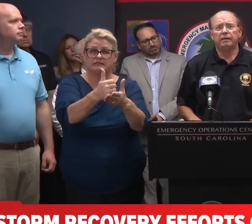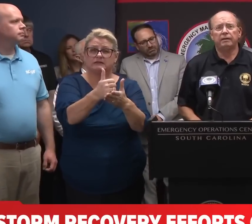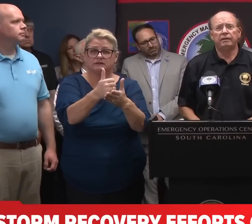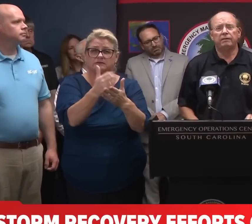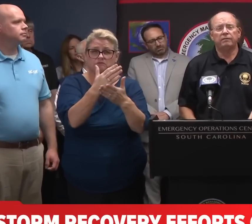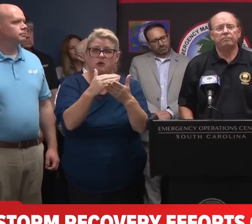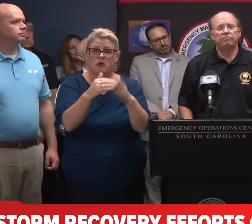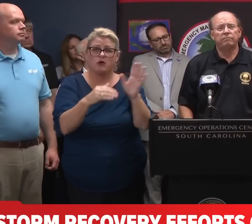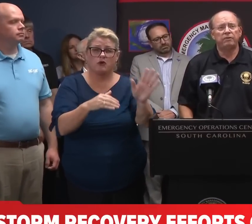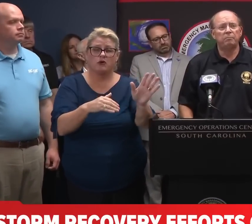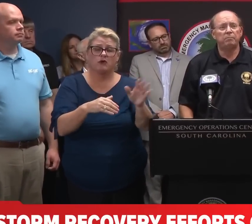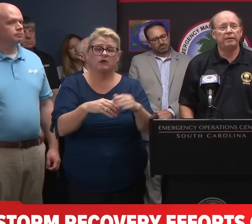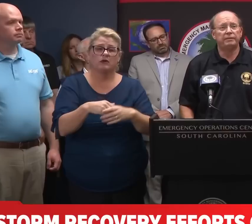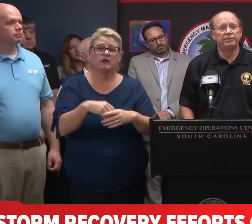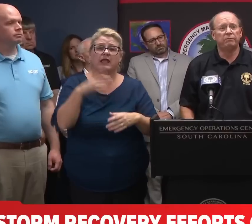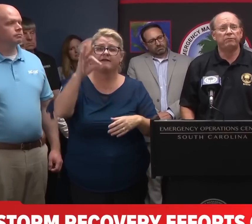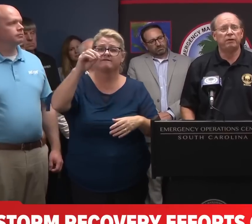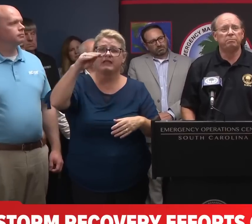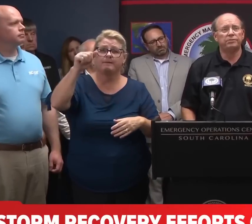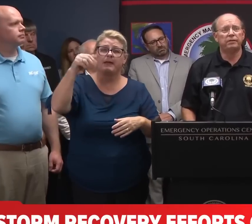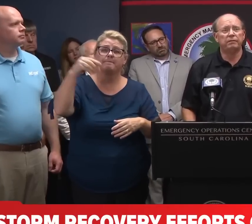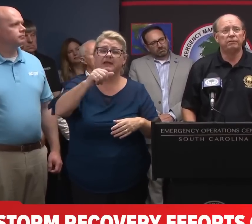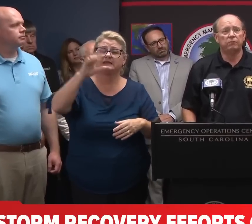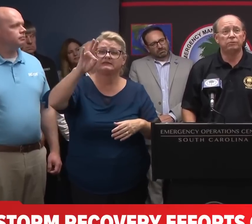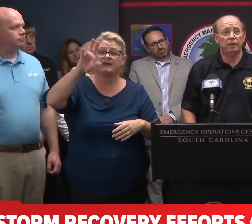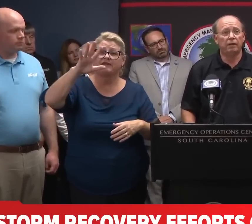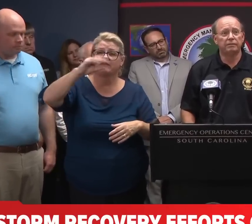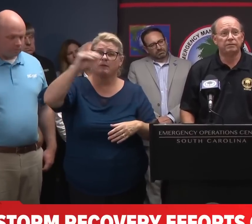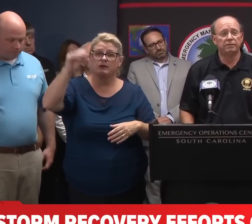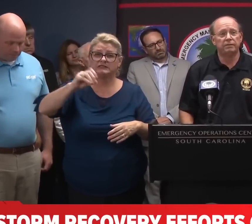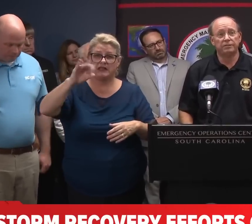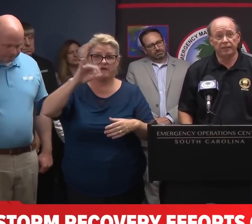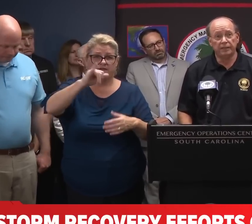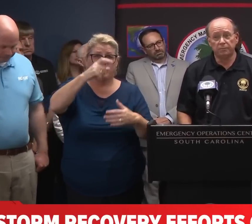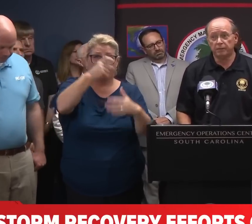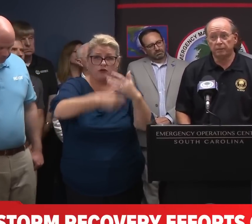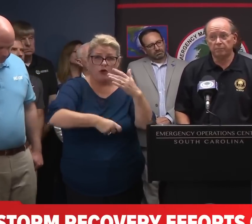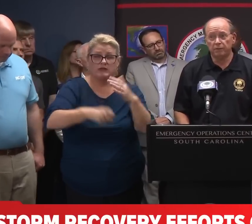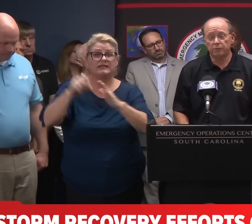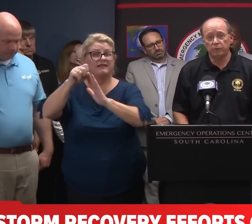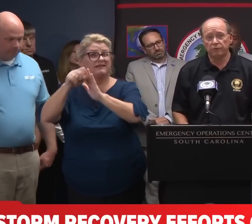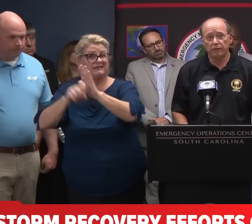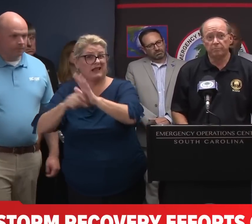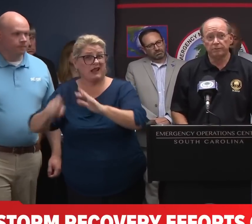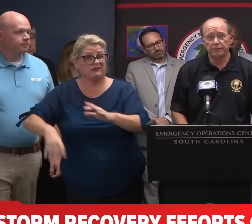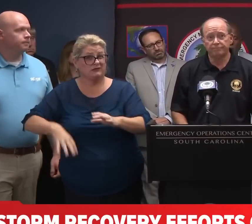Uh fema pays 75 percent of those costs and the state has to pick up the other 25%.